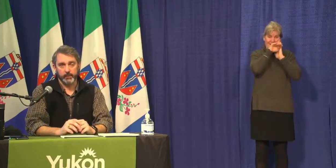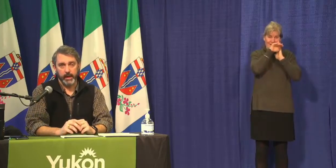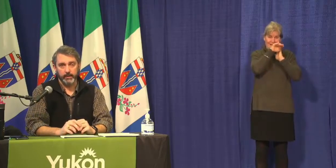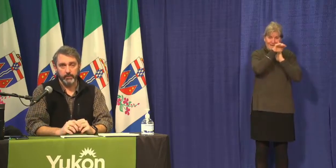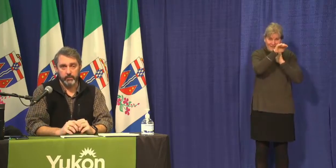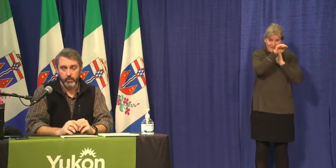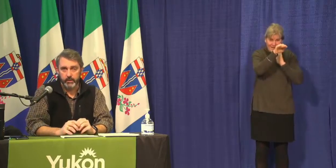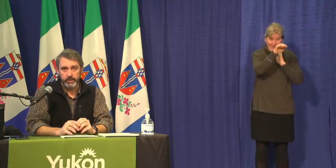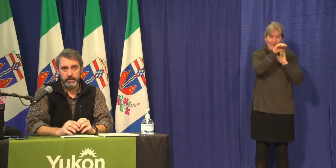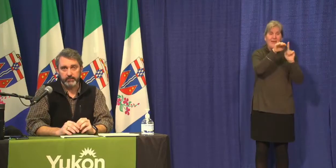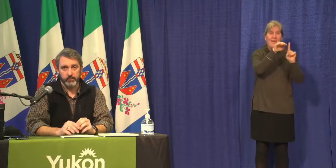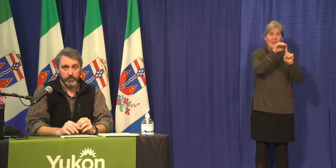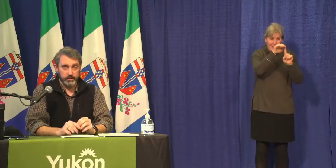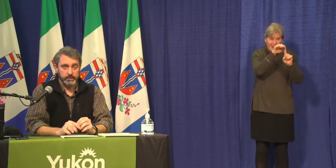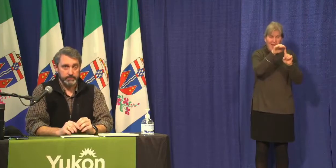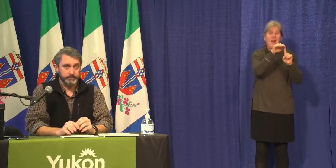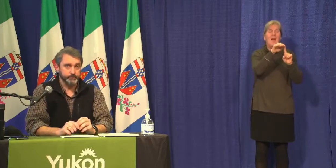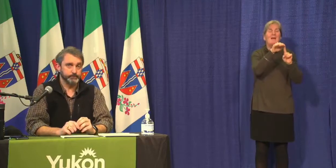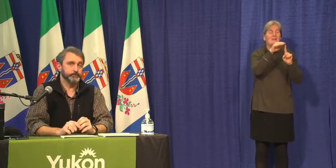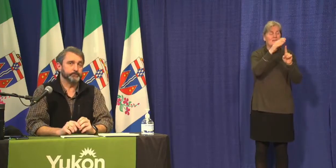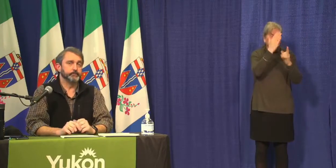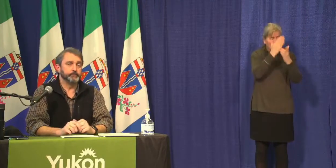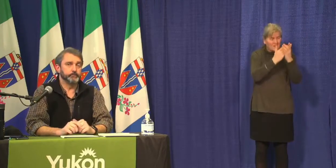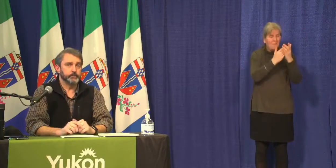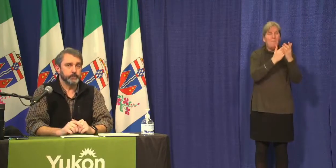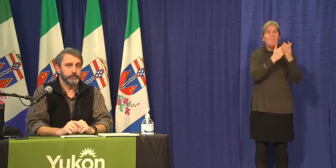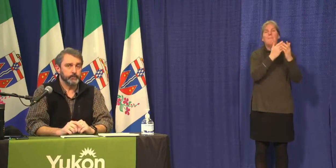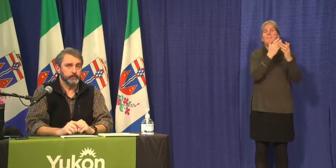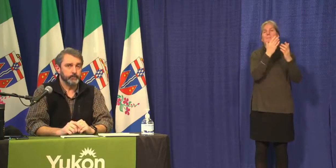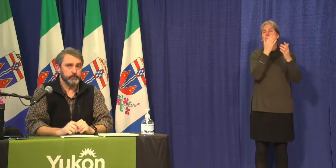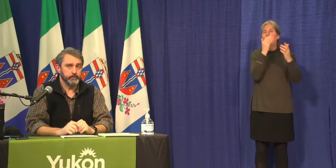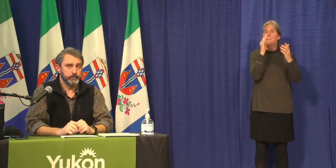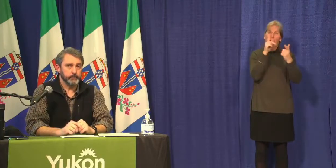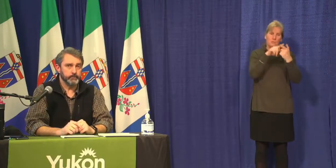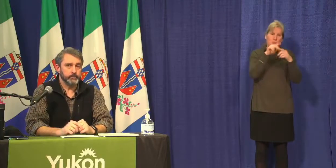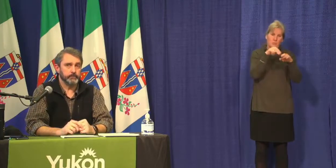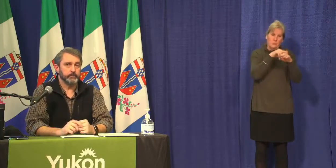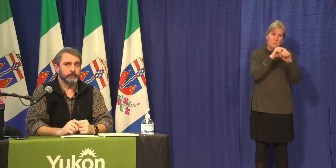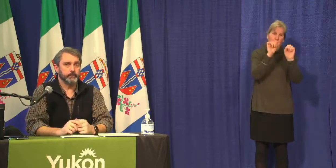help us to get back to more of a sense of normalcy.